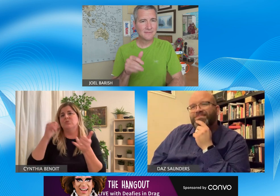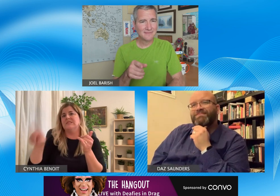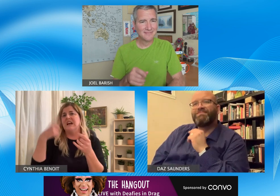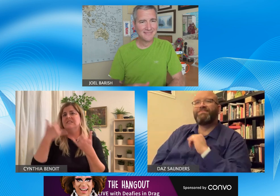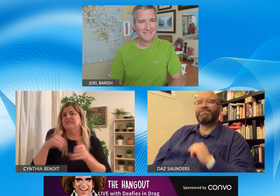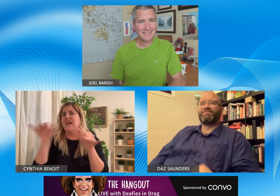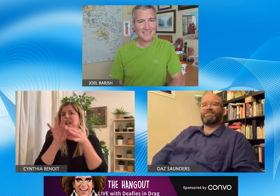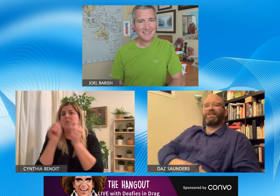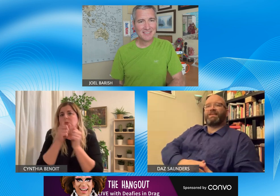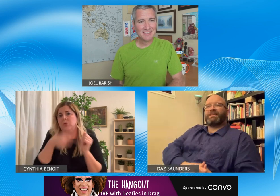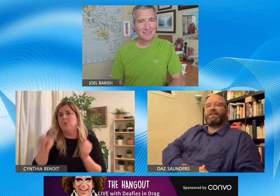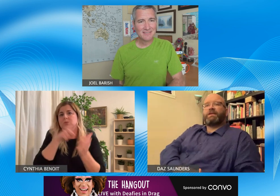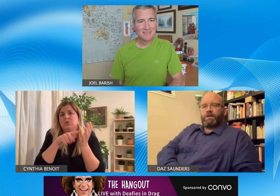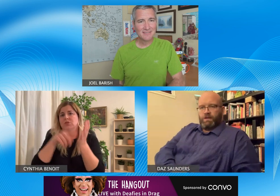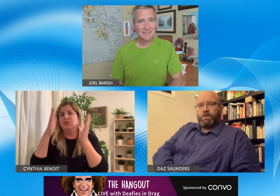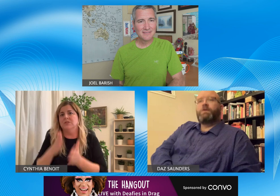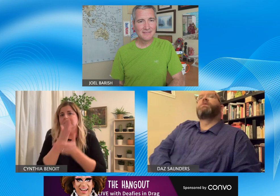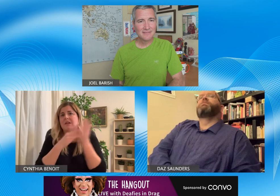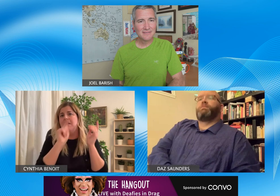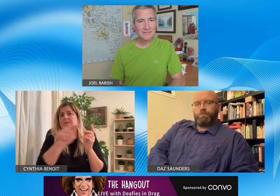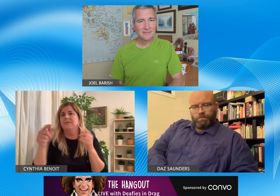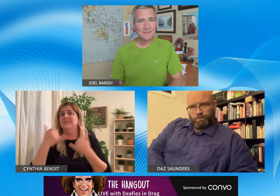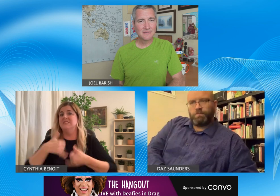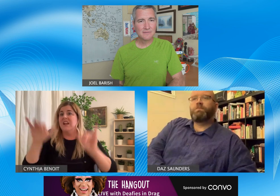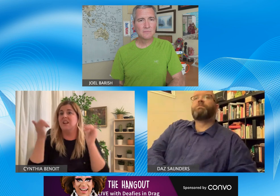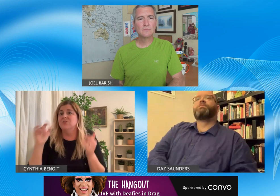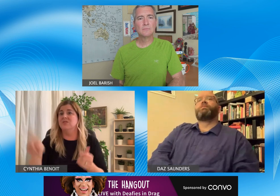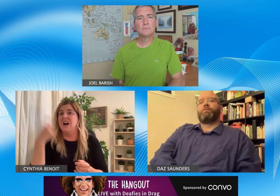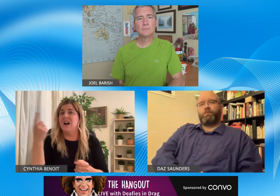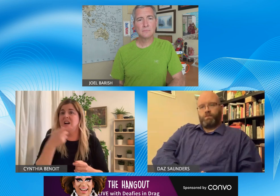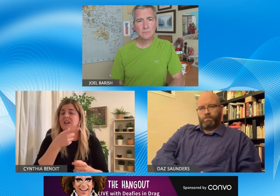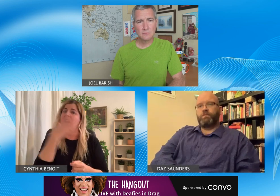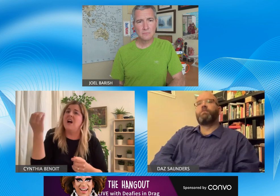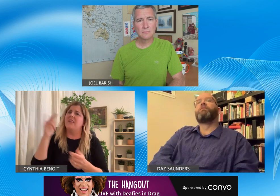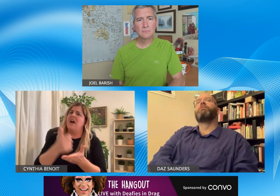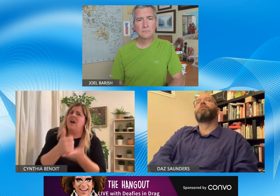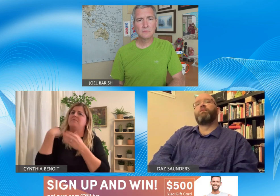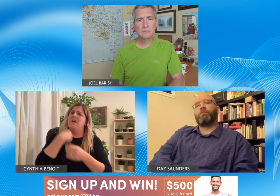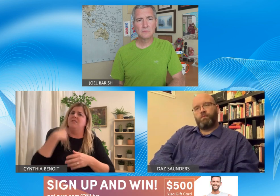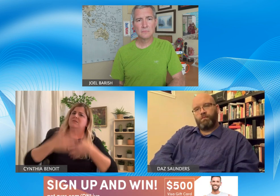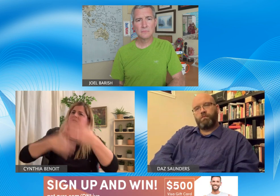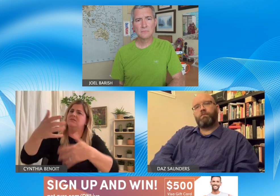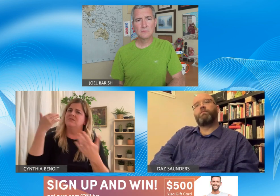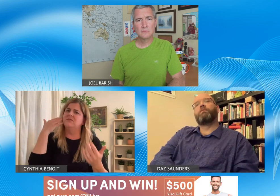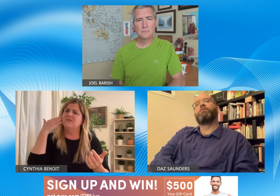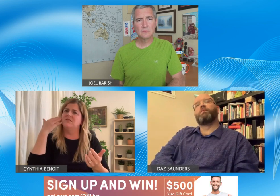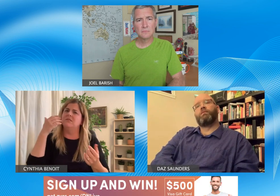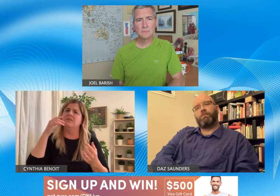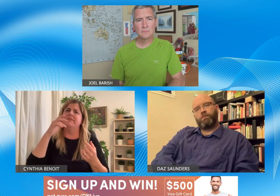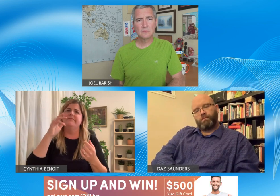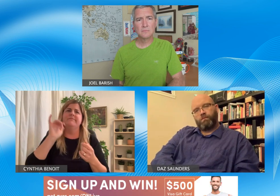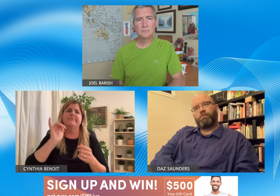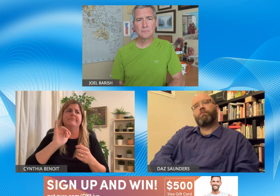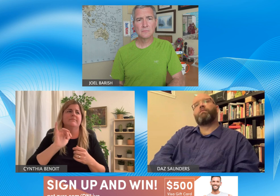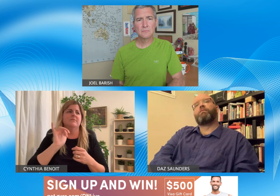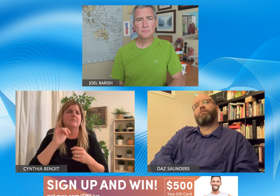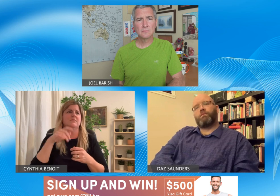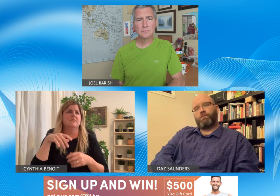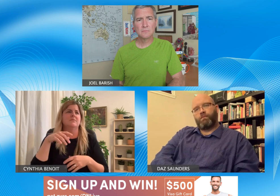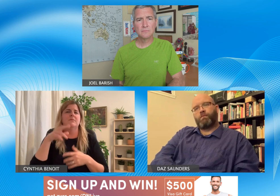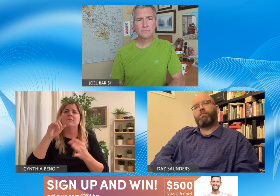To this day, we still keep in touch with these researchers. It helps us continue this momentum; you know.